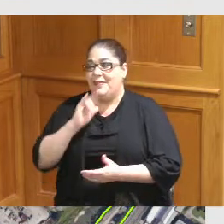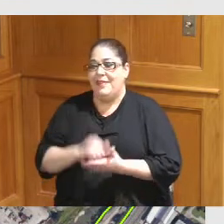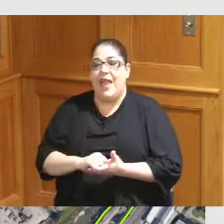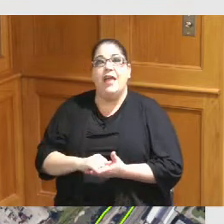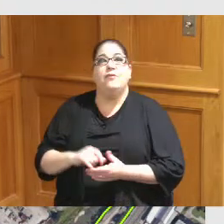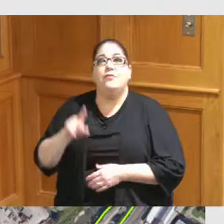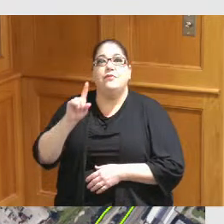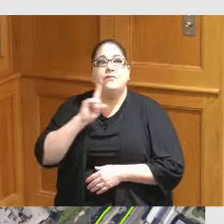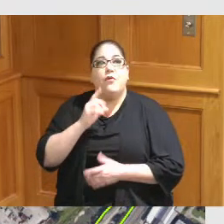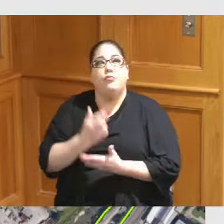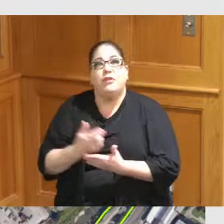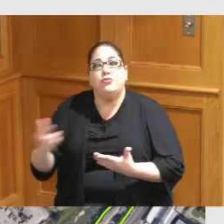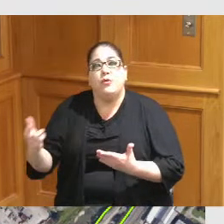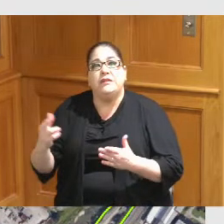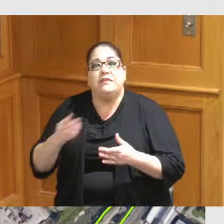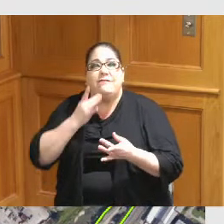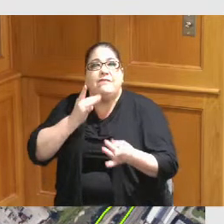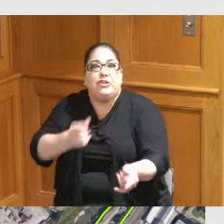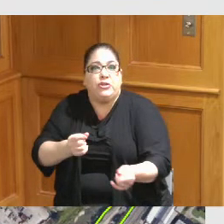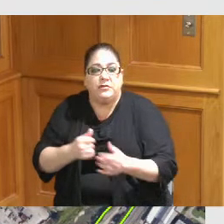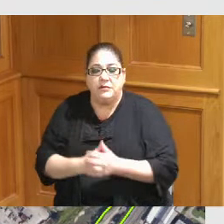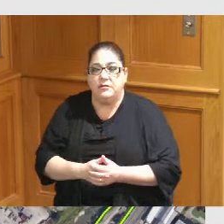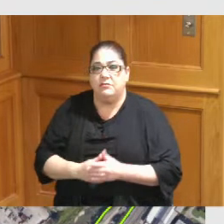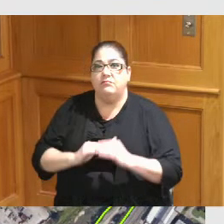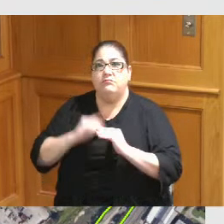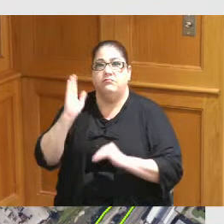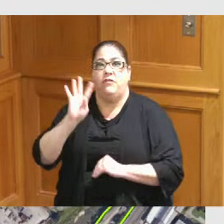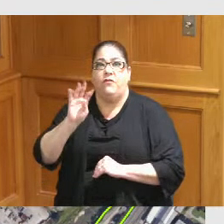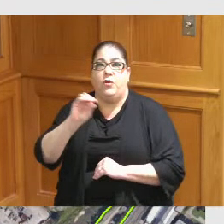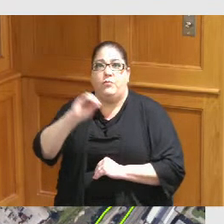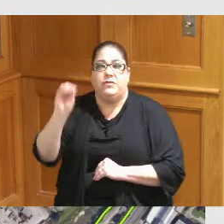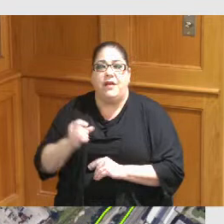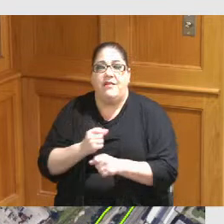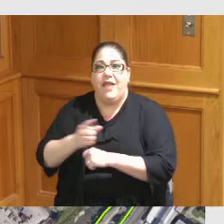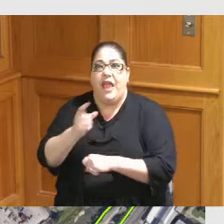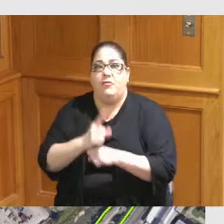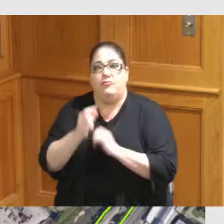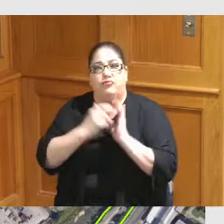resource efficiency more than 40 percent of our annual research and development goes